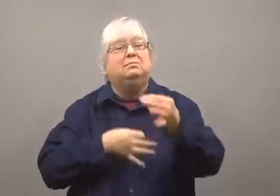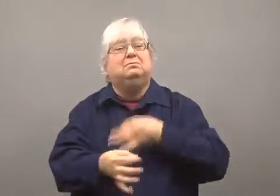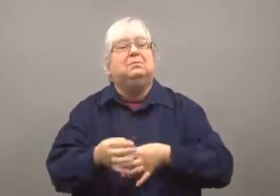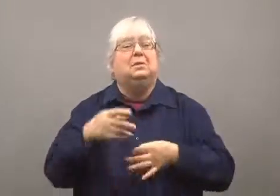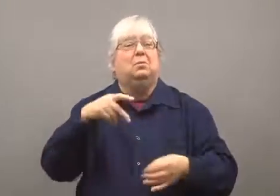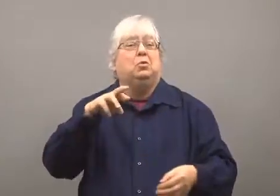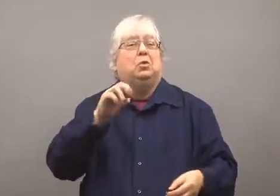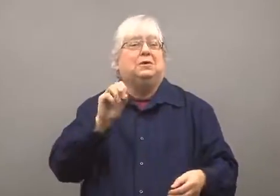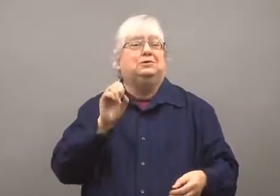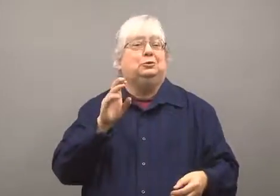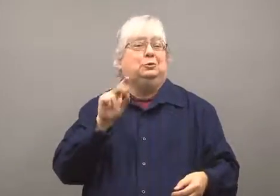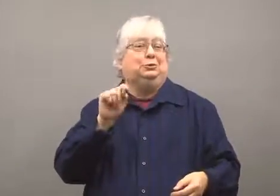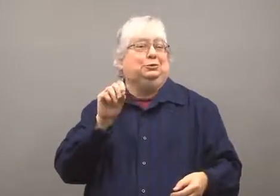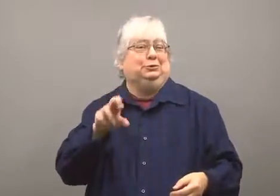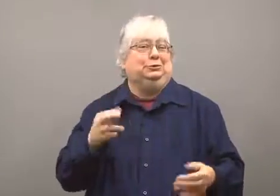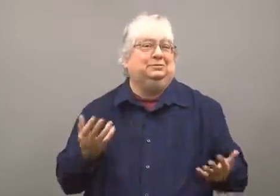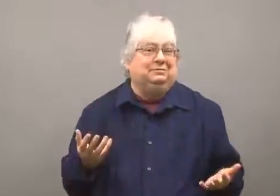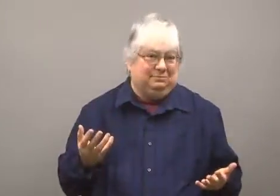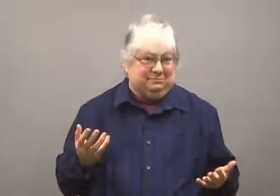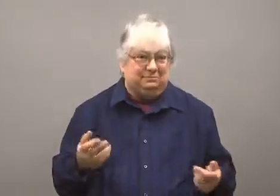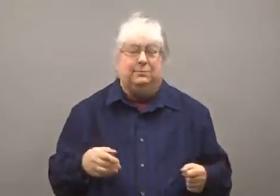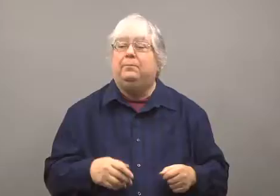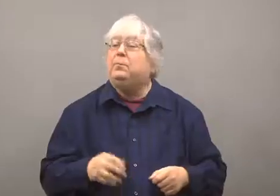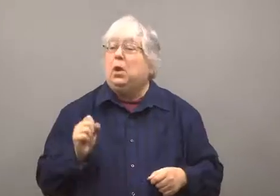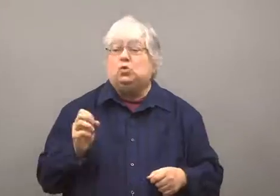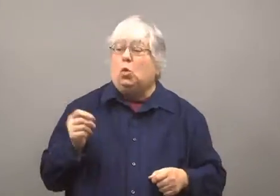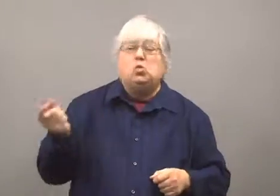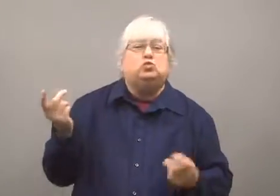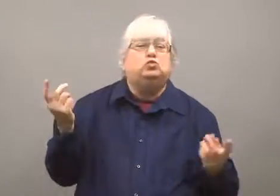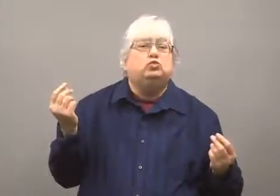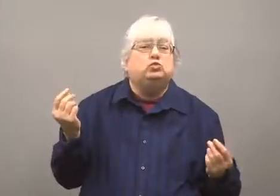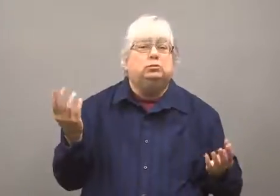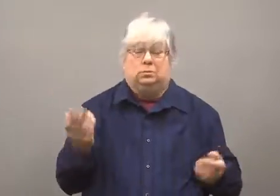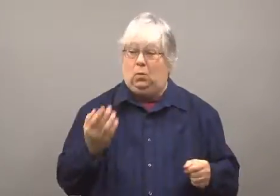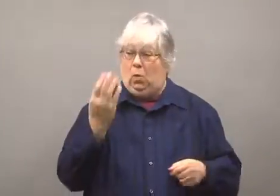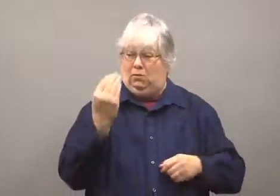So instead, he became a prosecutor.